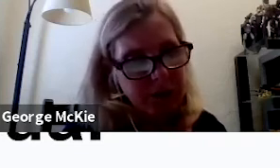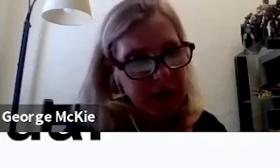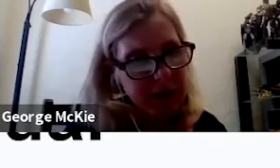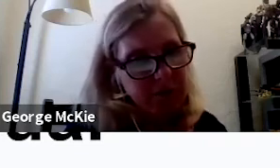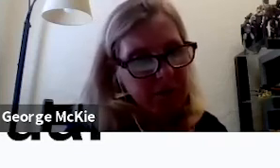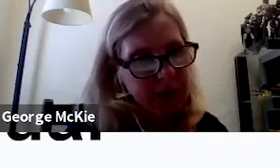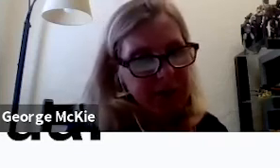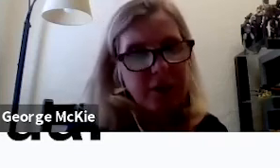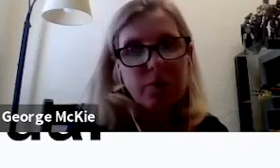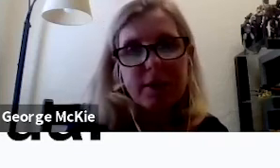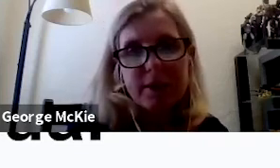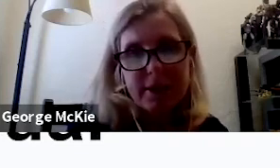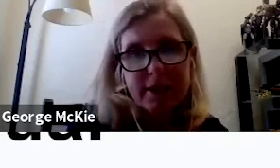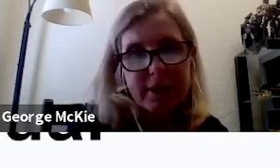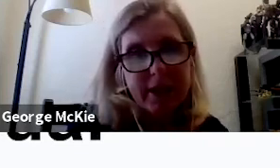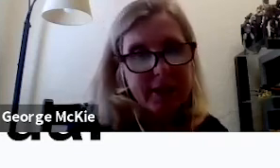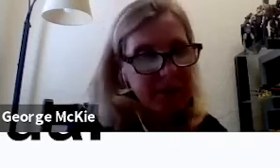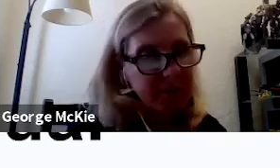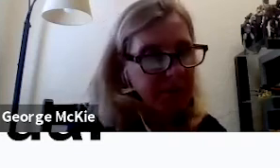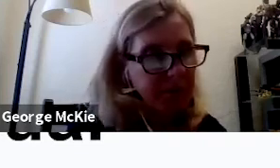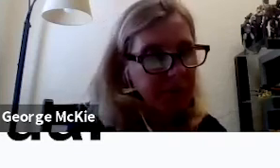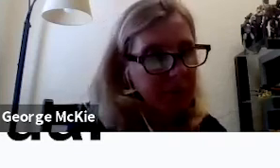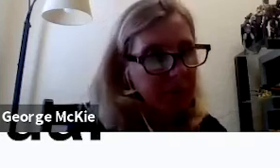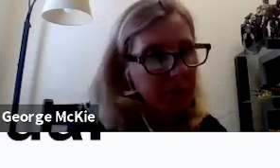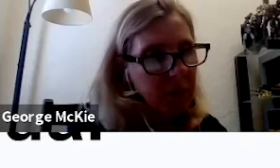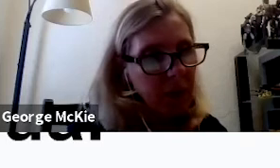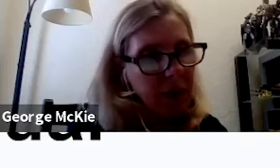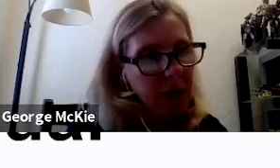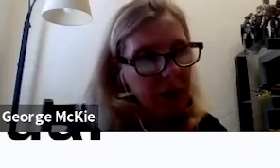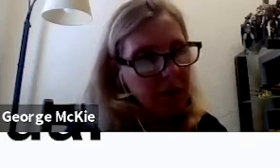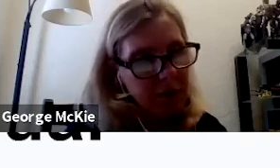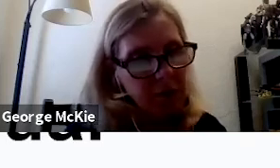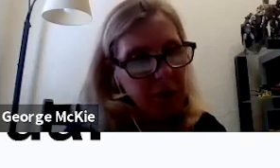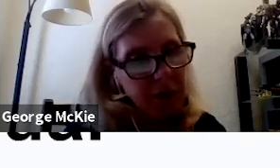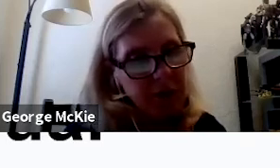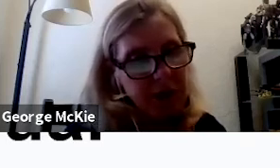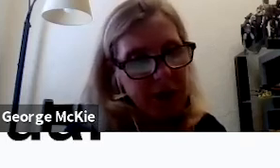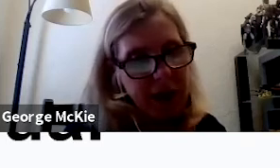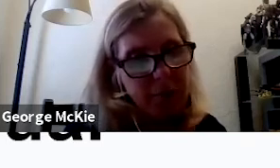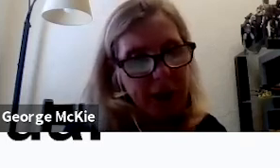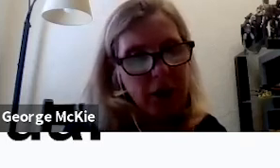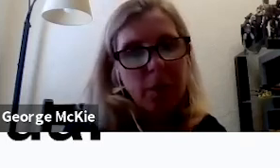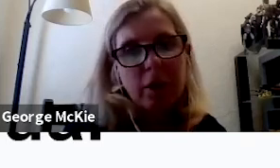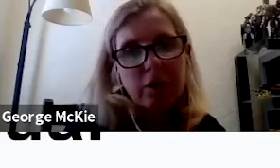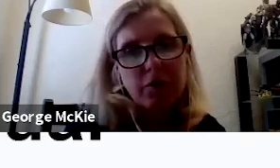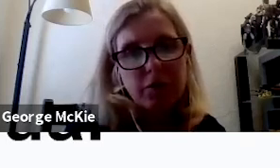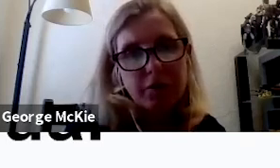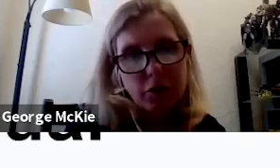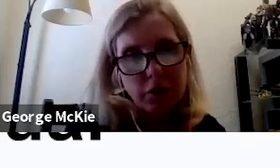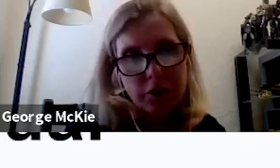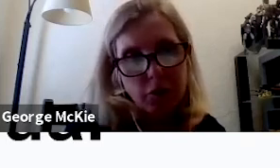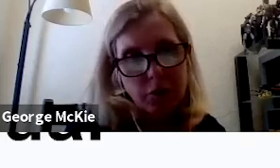that lead to a disease state? There’s a greater need to have biomarkers for visual